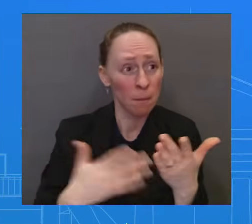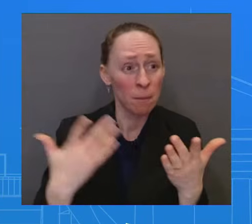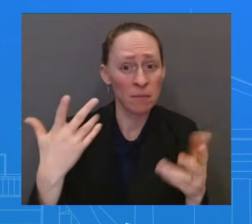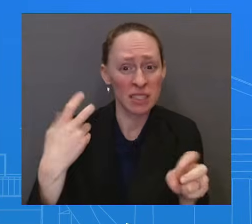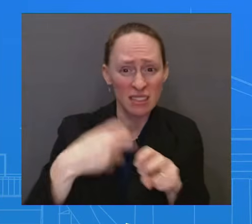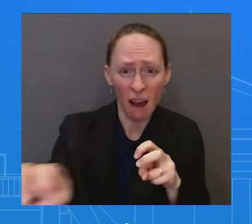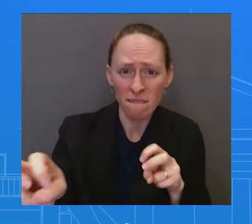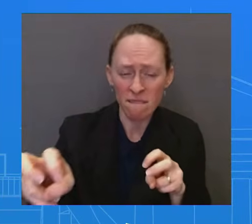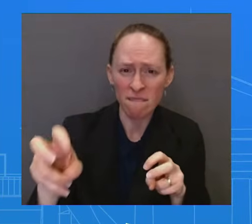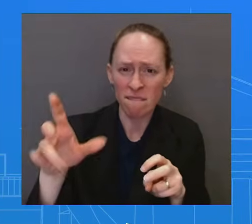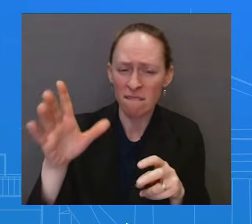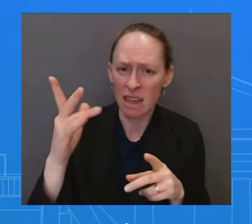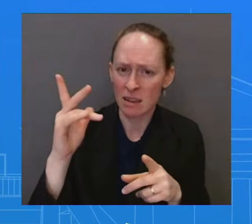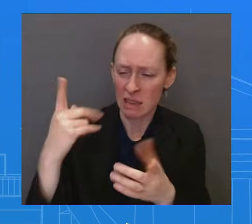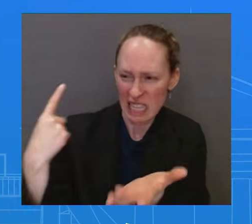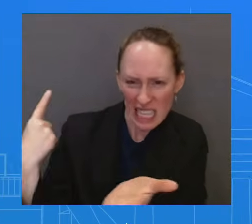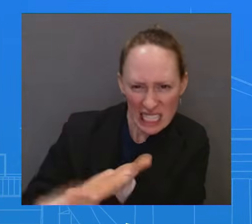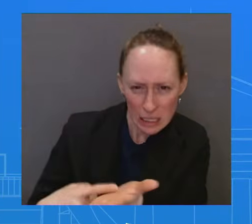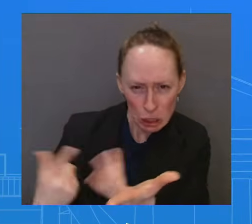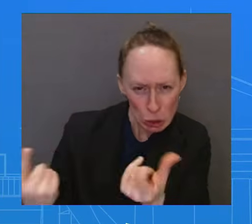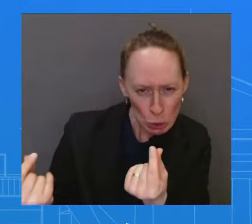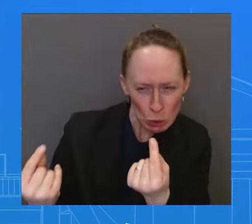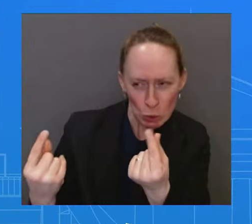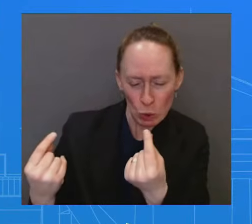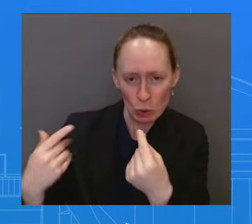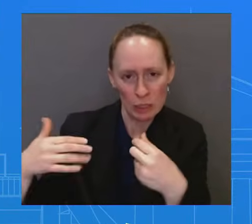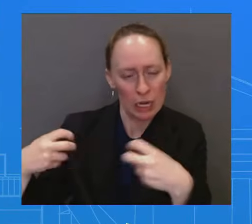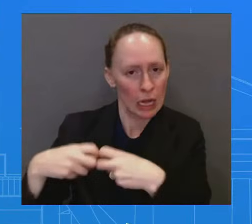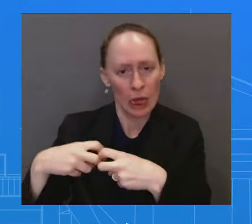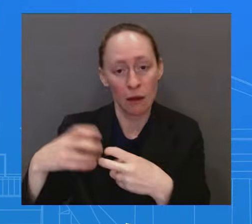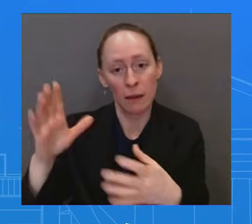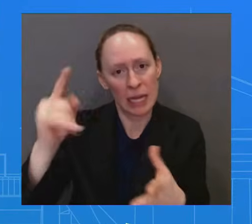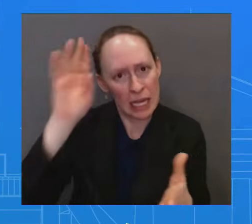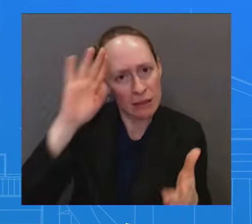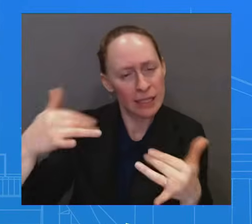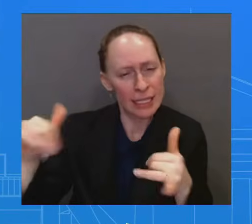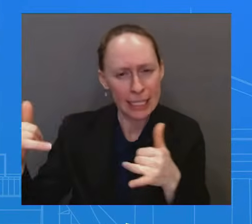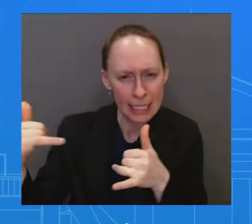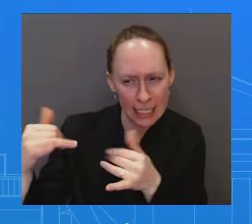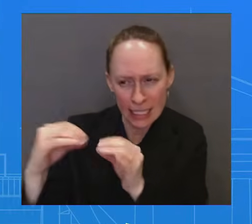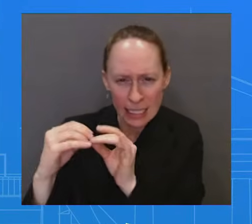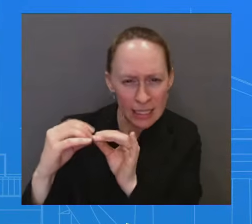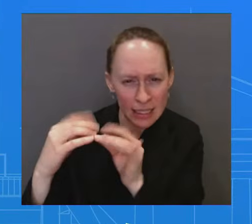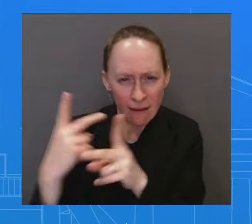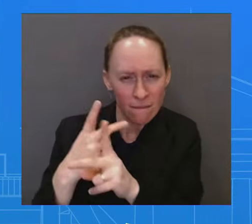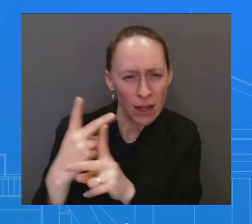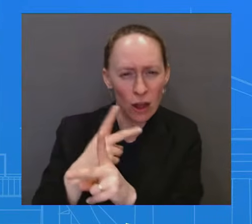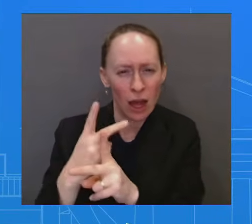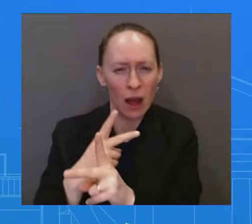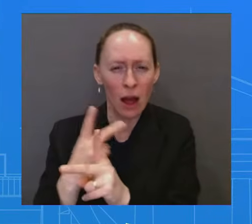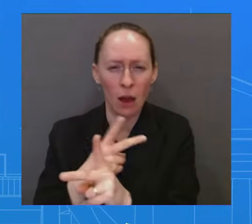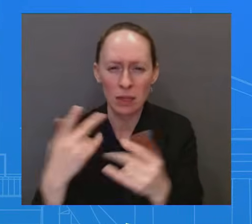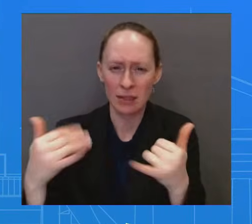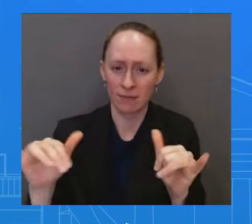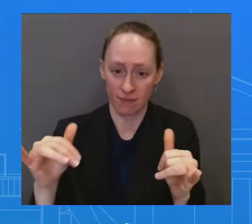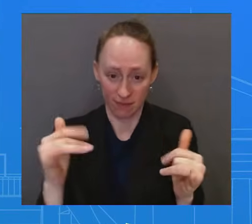with his Israeli counterparts about -- and the War Cabinet -- about those questions, answering those tough questions. So, again, this is --